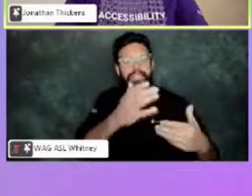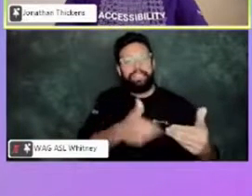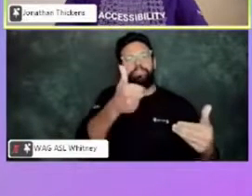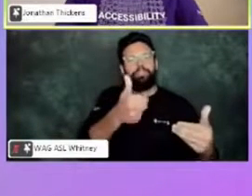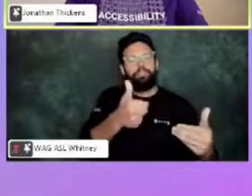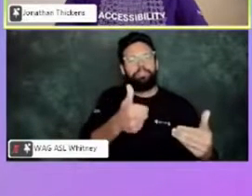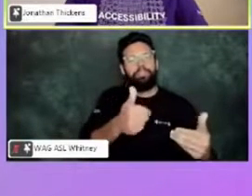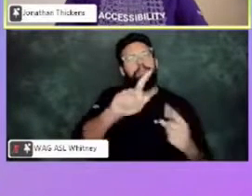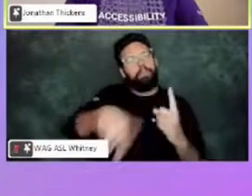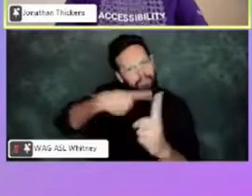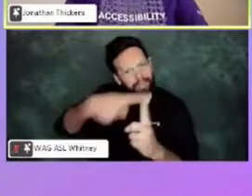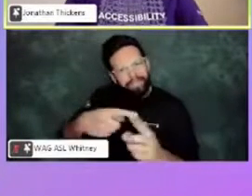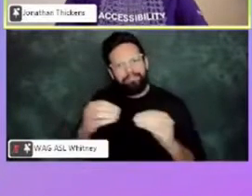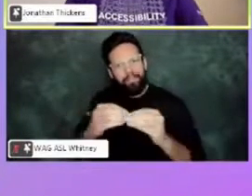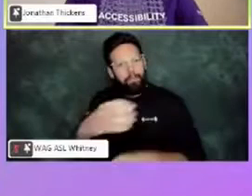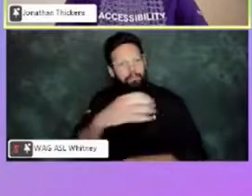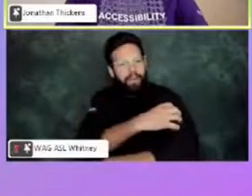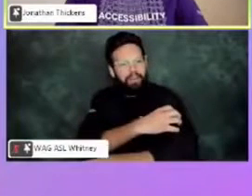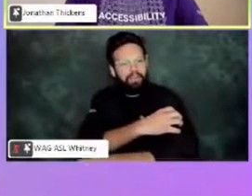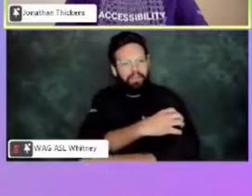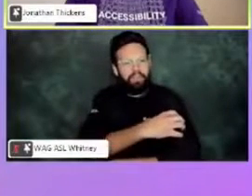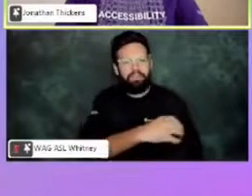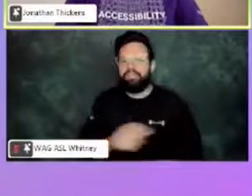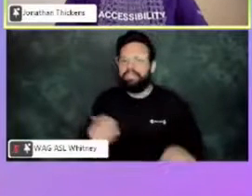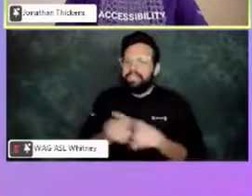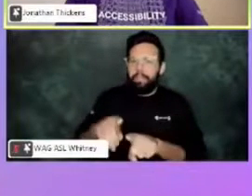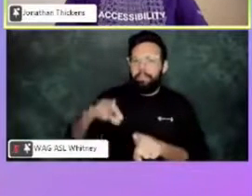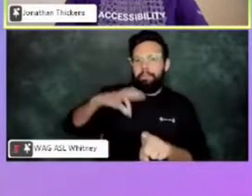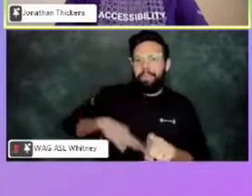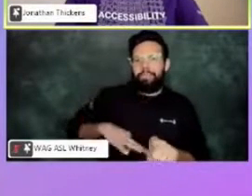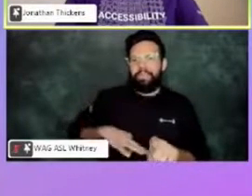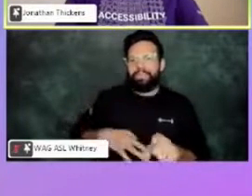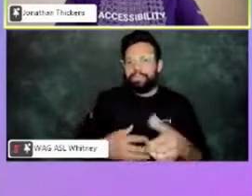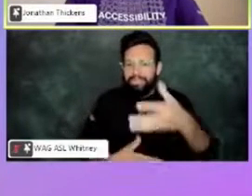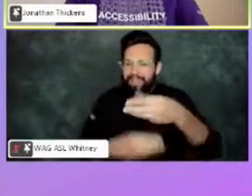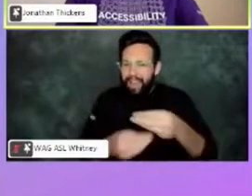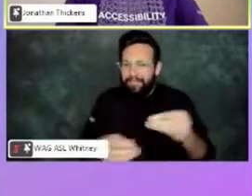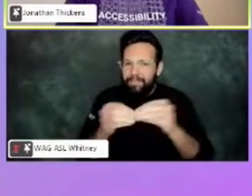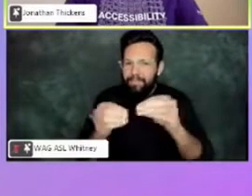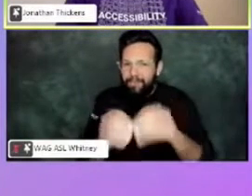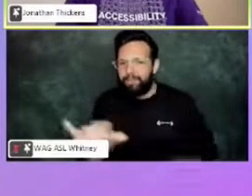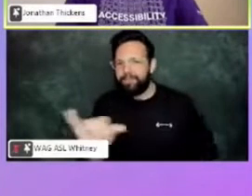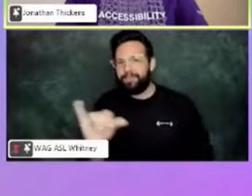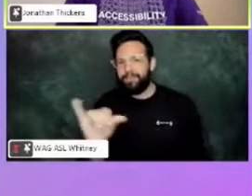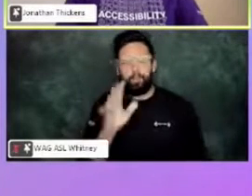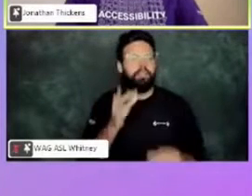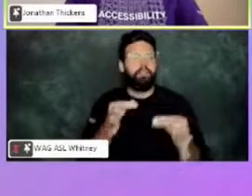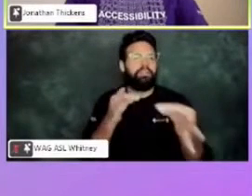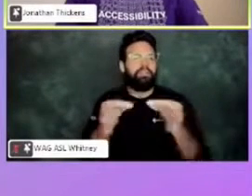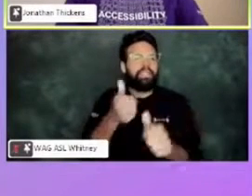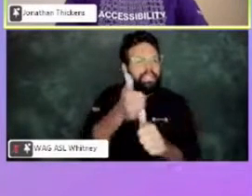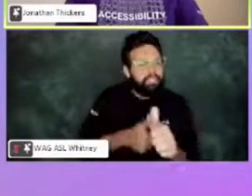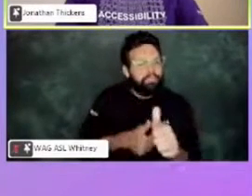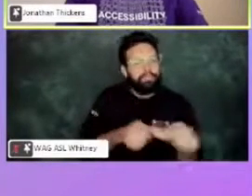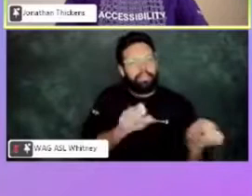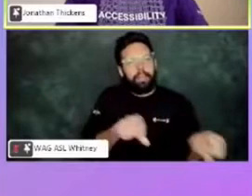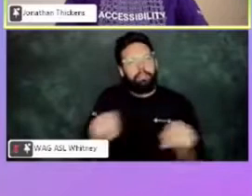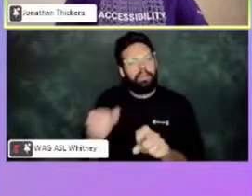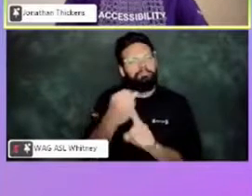offering all the benefits you just heard about and more. Here's how this new set of capabilities breaks down. On the API integration side,